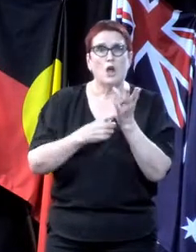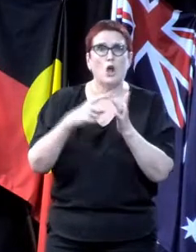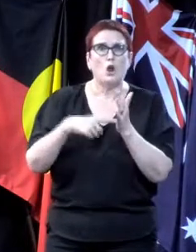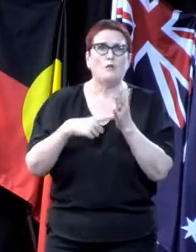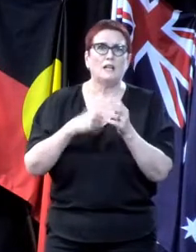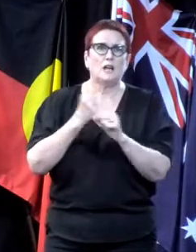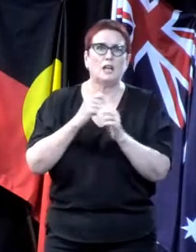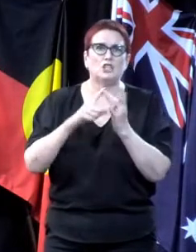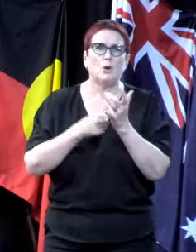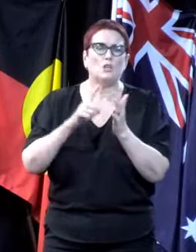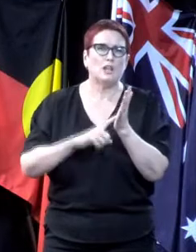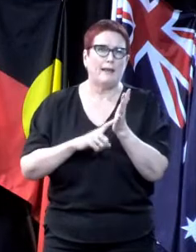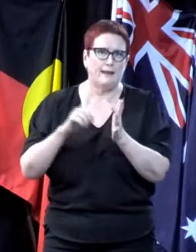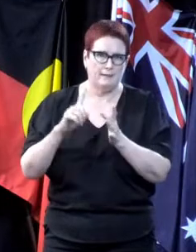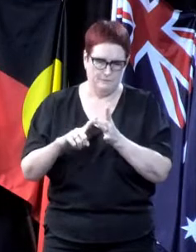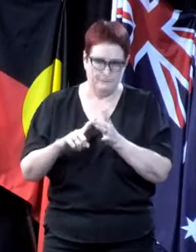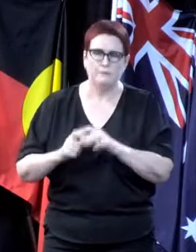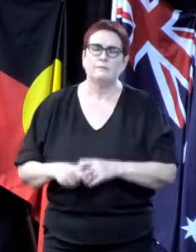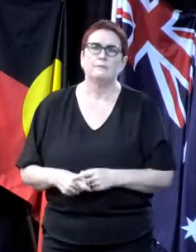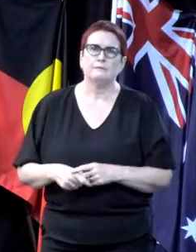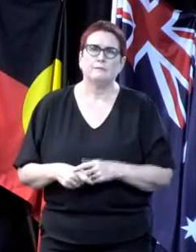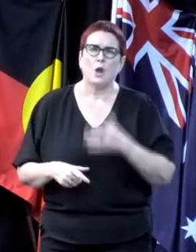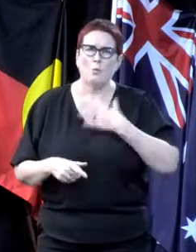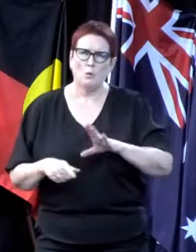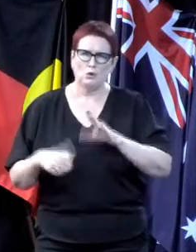The leadership decision was to align the SEP with the research